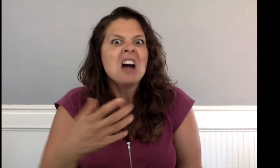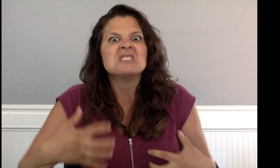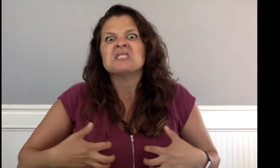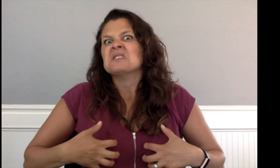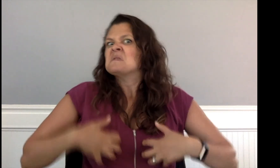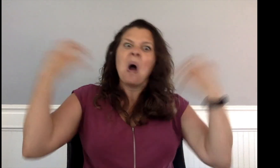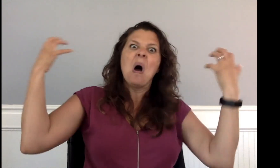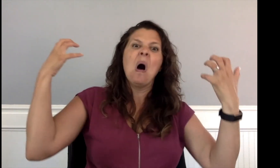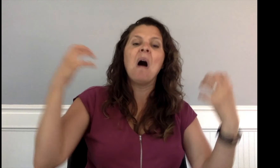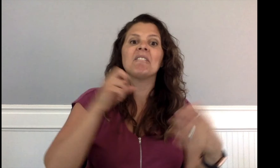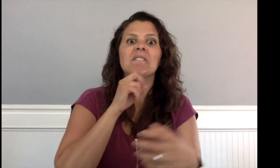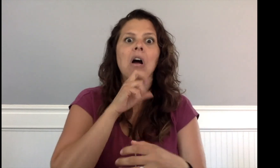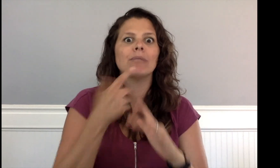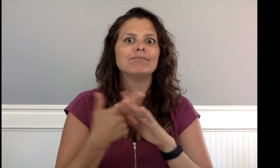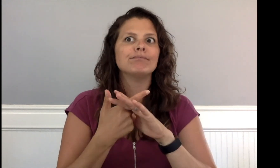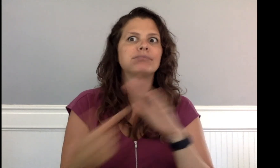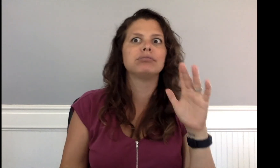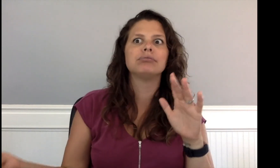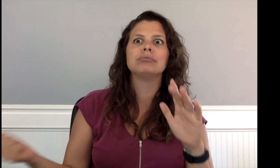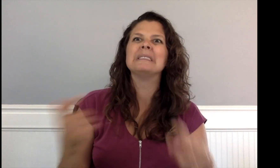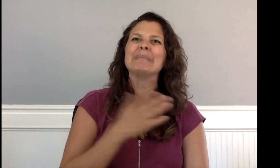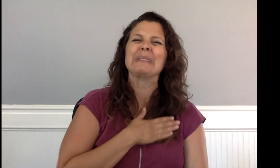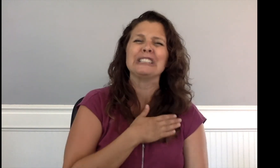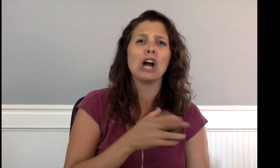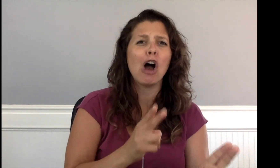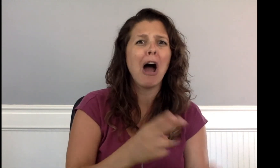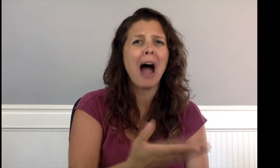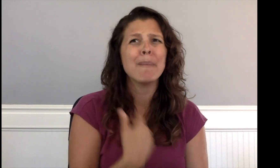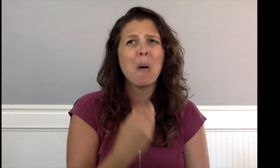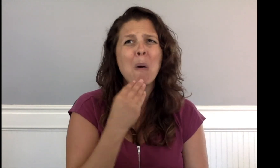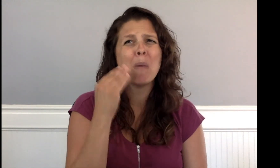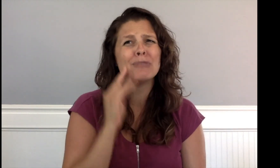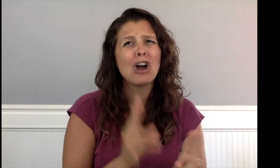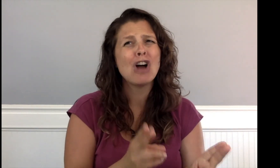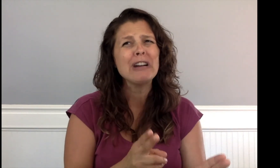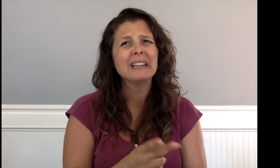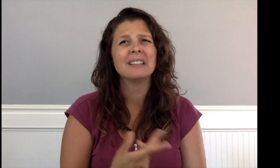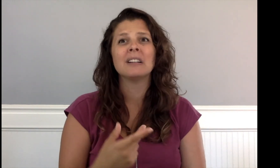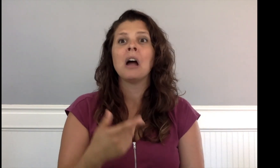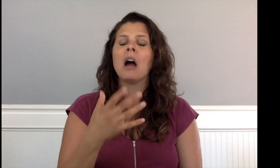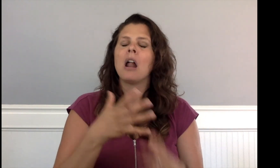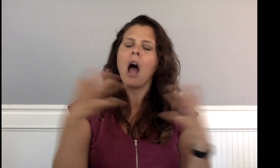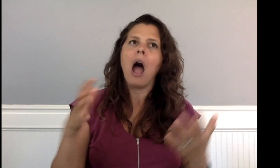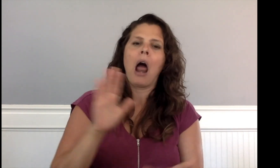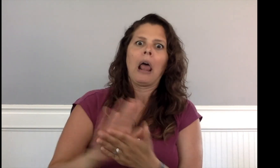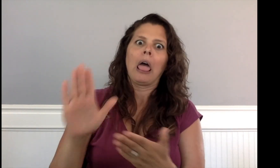agitated that you are not here. Please come home as soon as you receive this note. There is